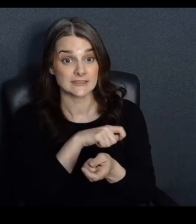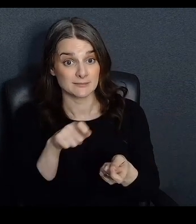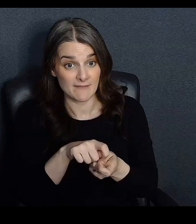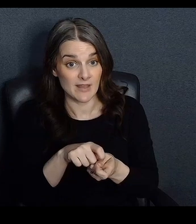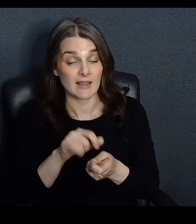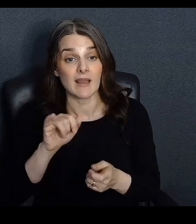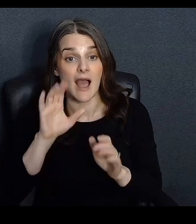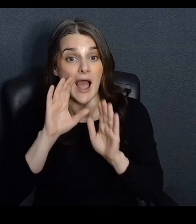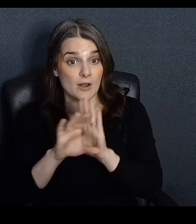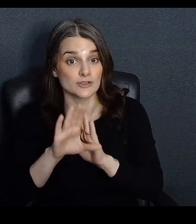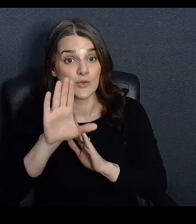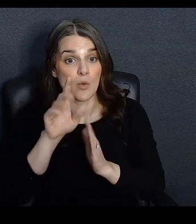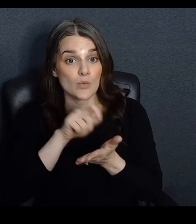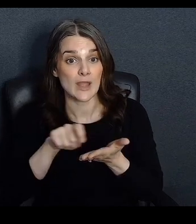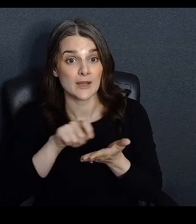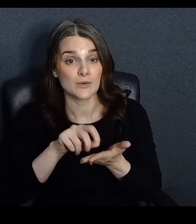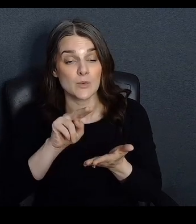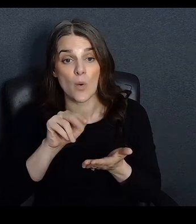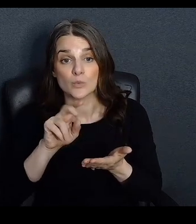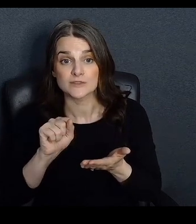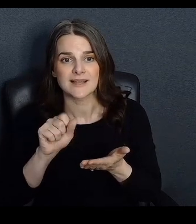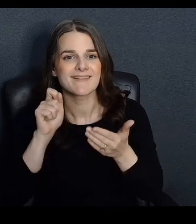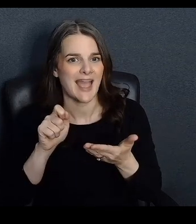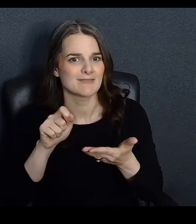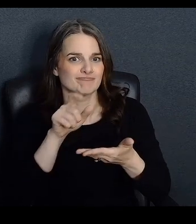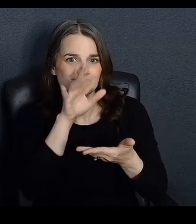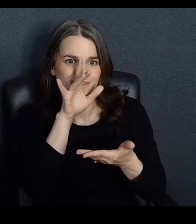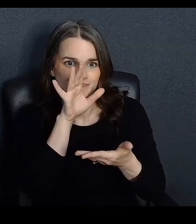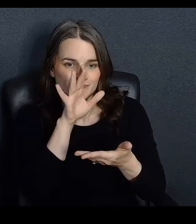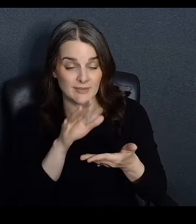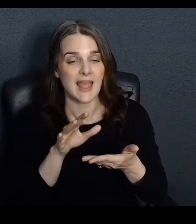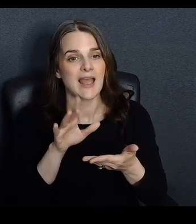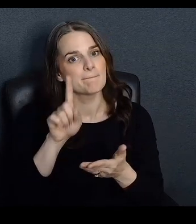in your written notes. It does require, though, that you use special paper.